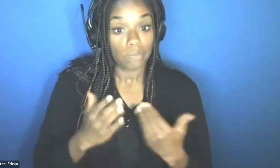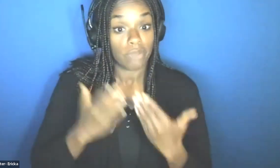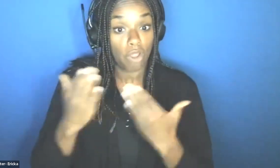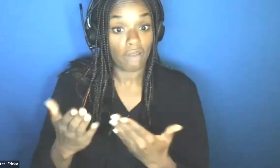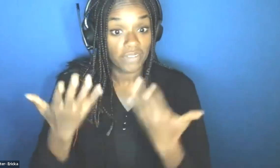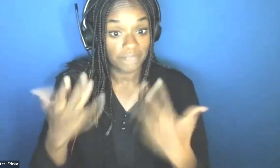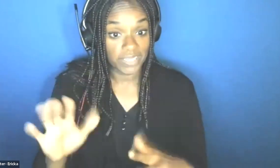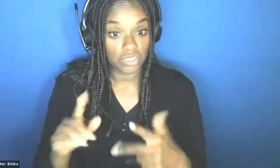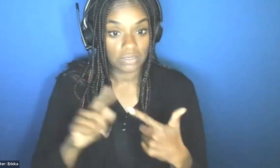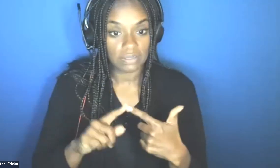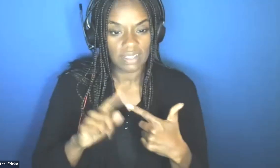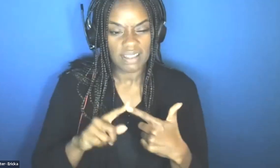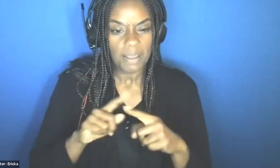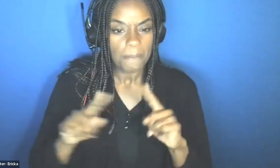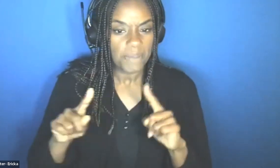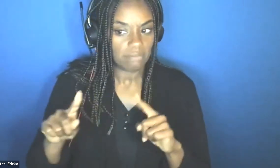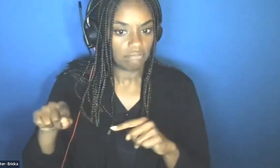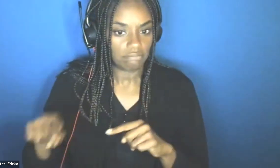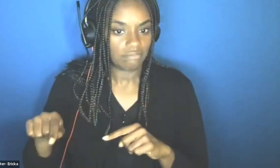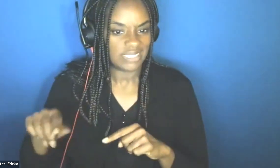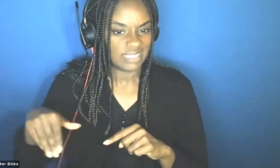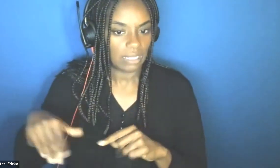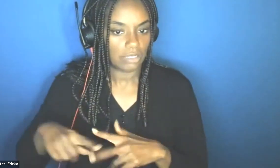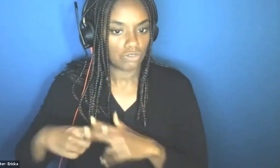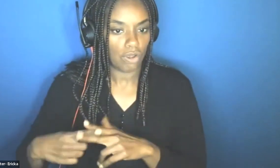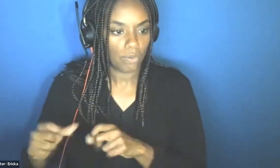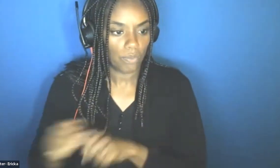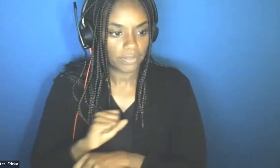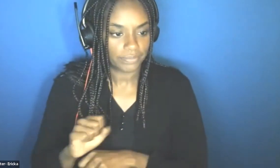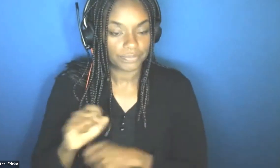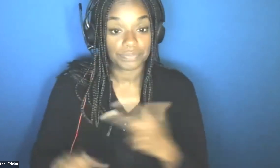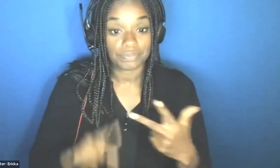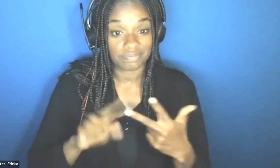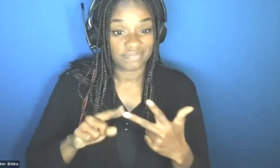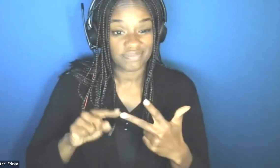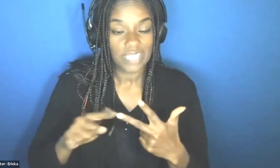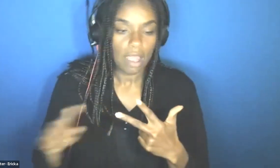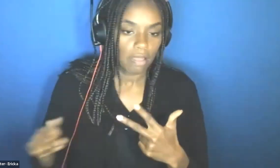Stage 2 is pre-employment, post-offer.